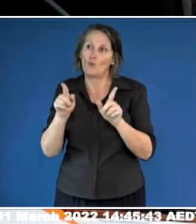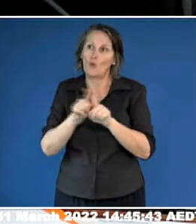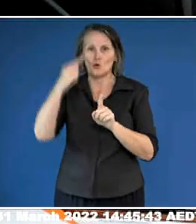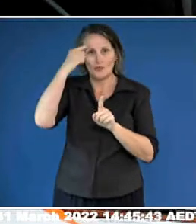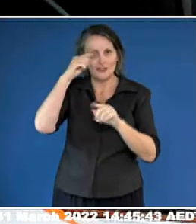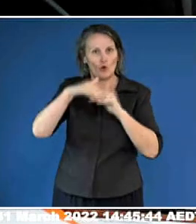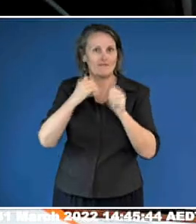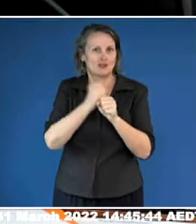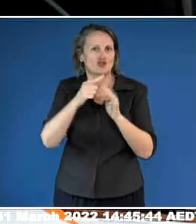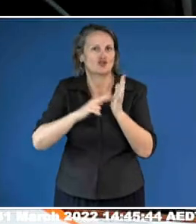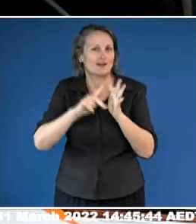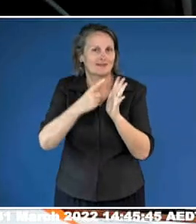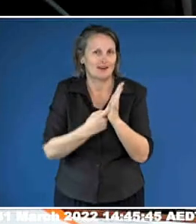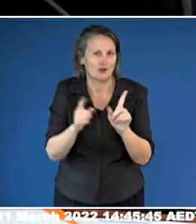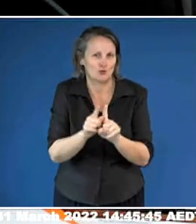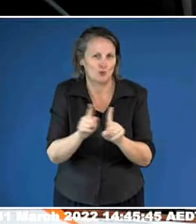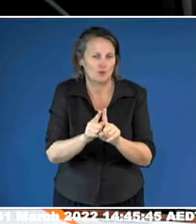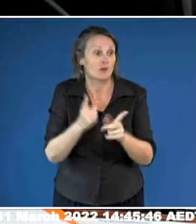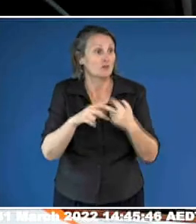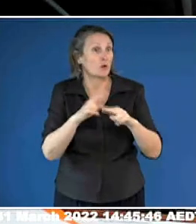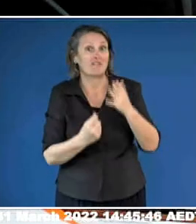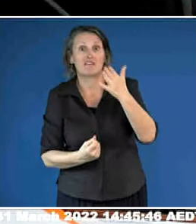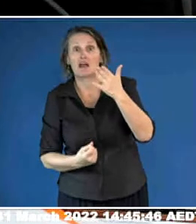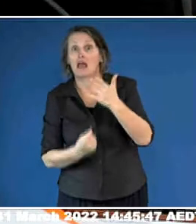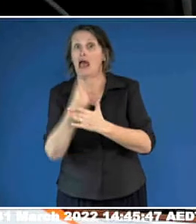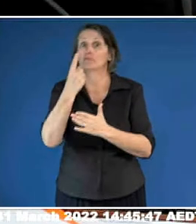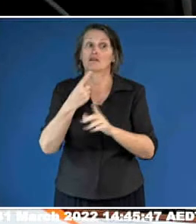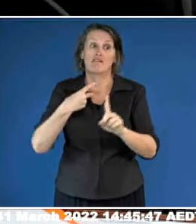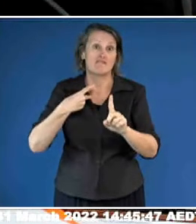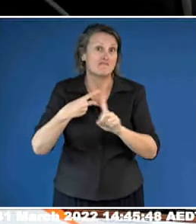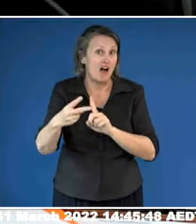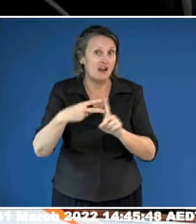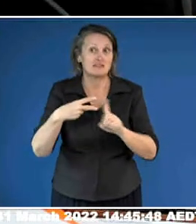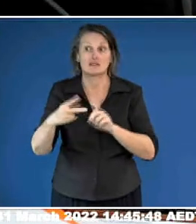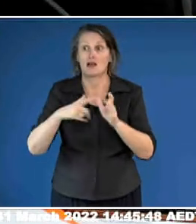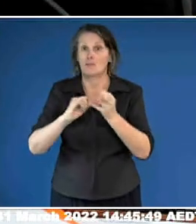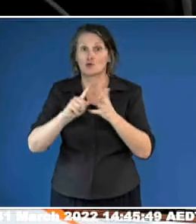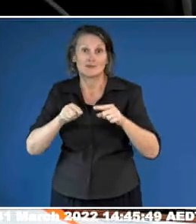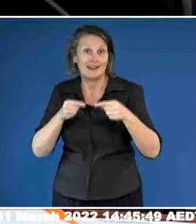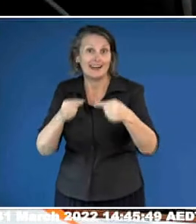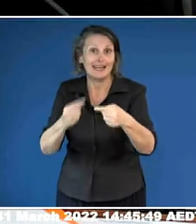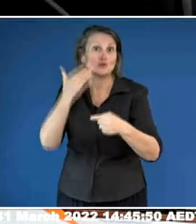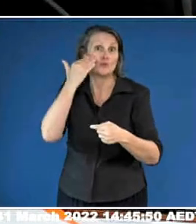Yes. MS EASTMAN: -- incidents of violence and abuse for women with disability in closed settings it going to be picked up.